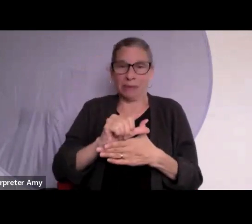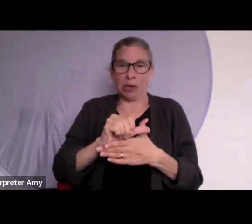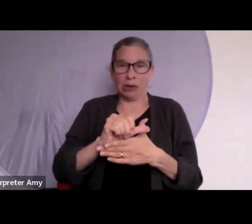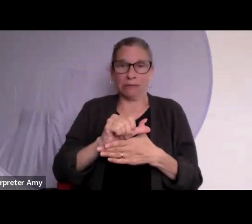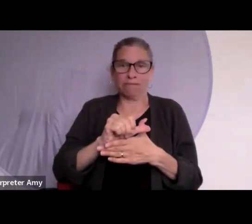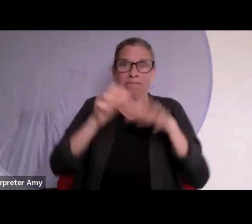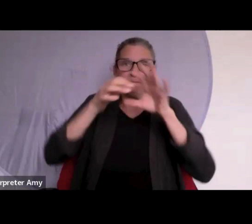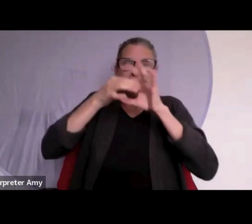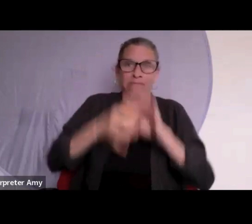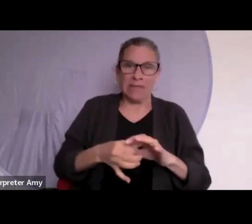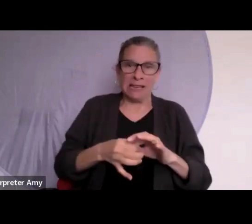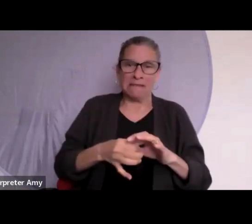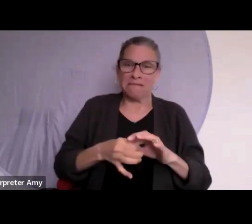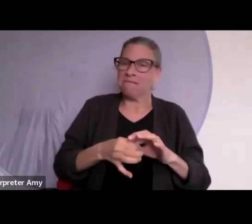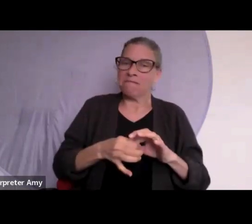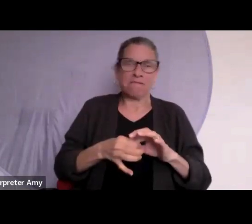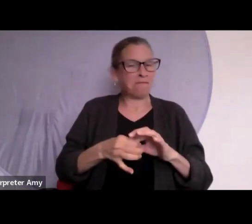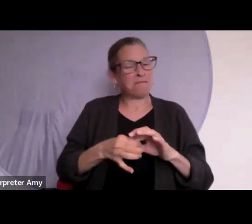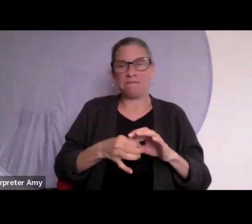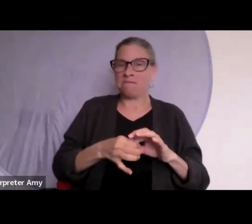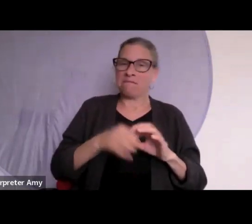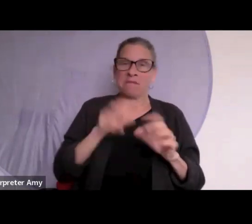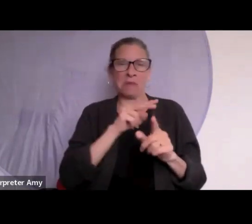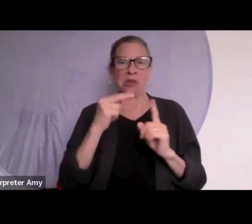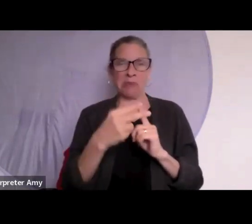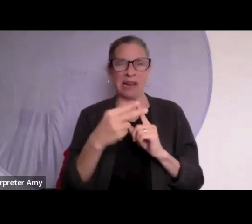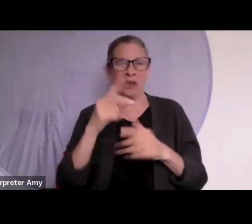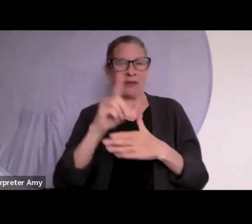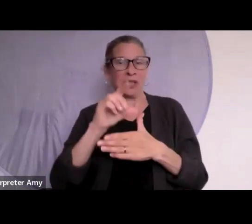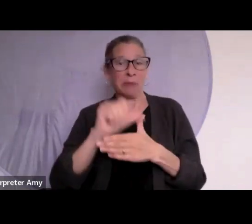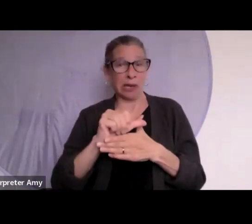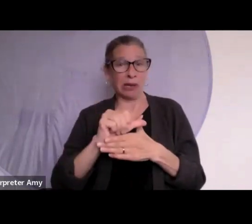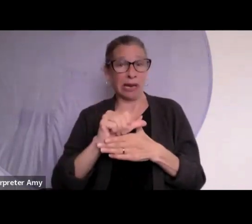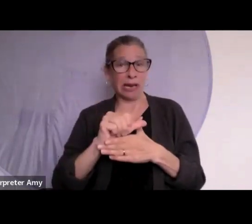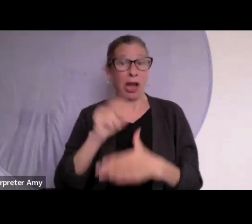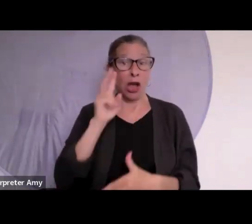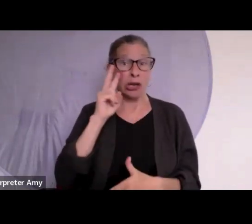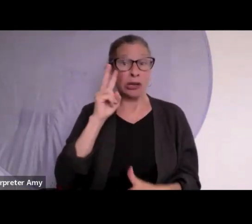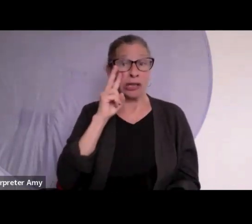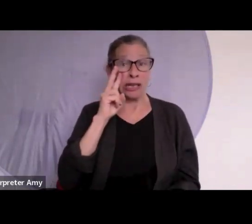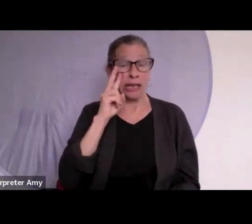first person. So you're gonna see a countdown of 10 seconds.